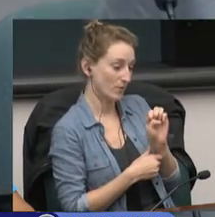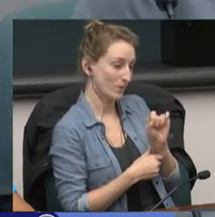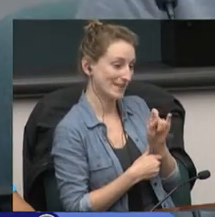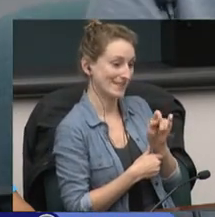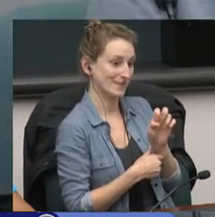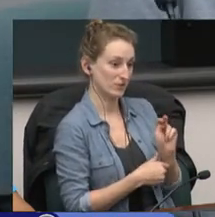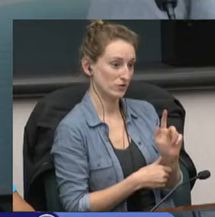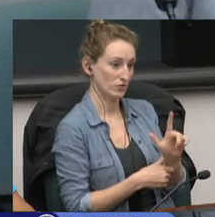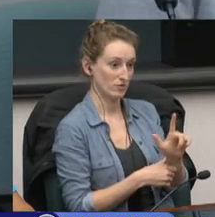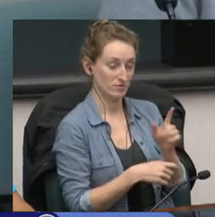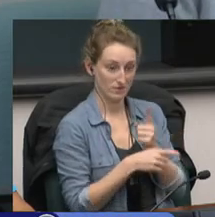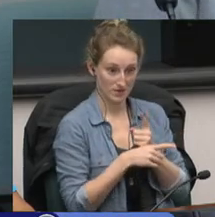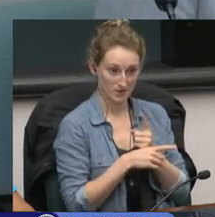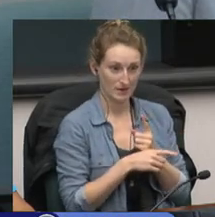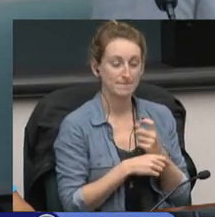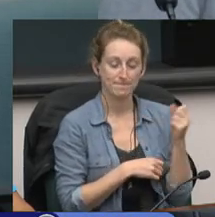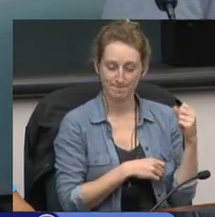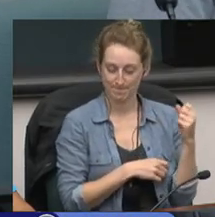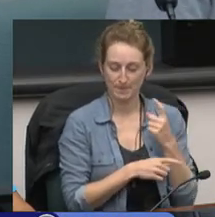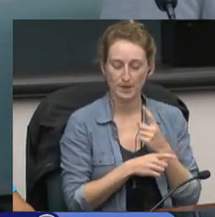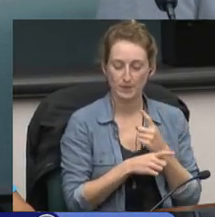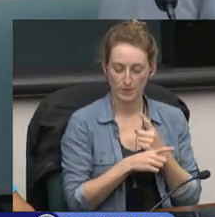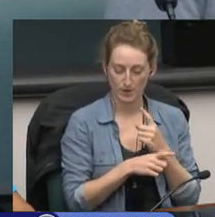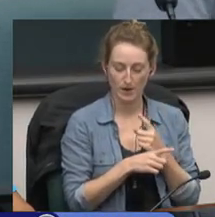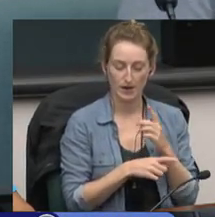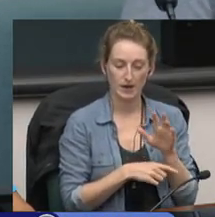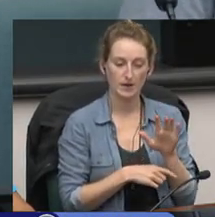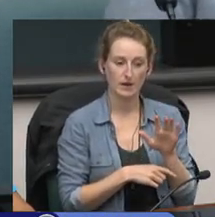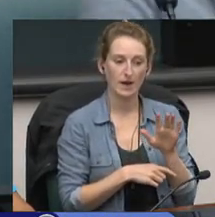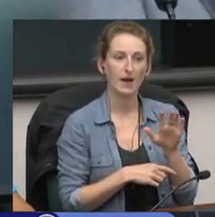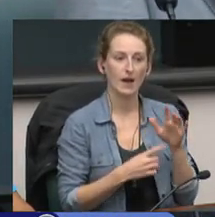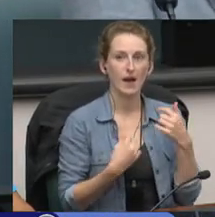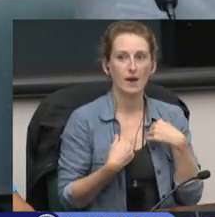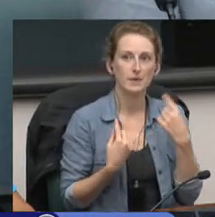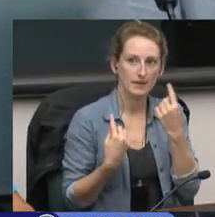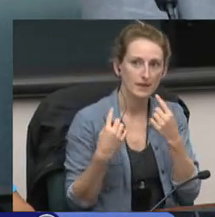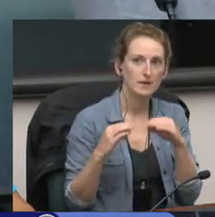believe that's correct I I guess I was thinking more in the parking enforcement